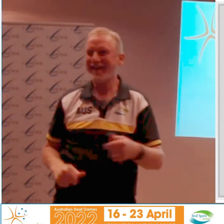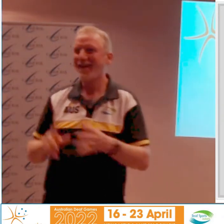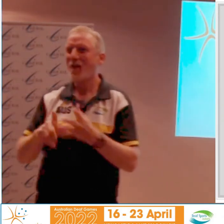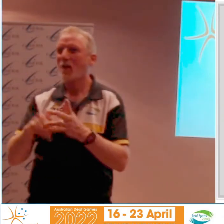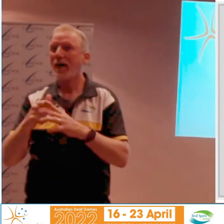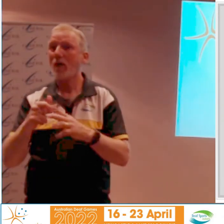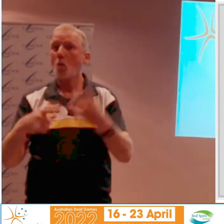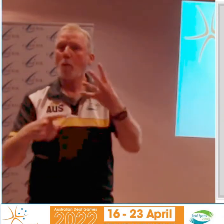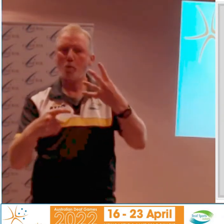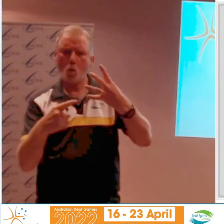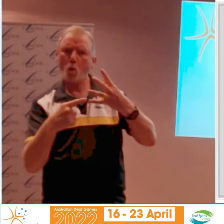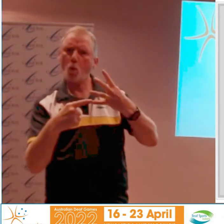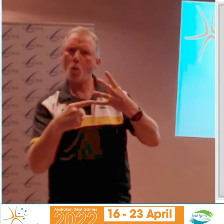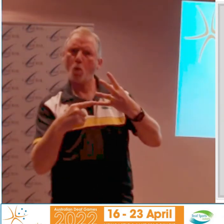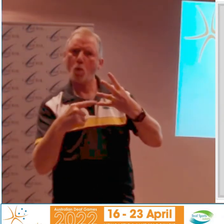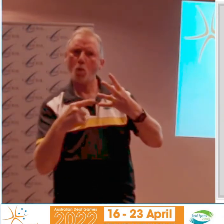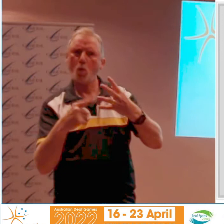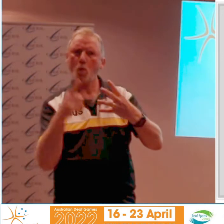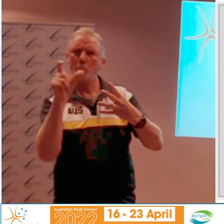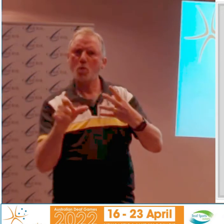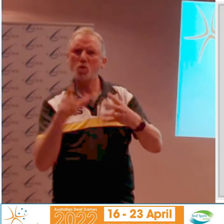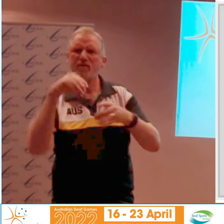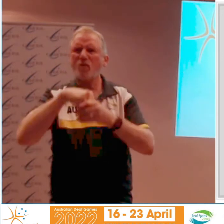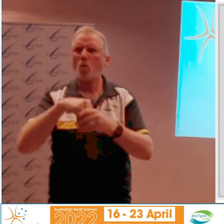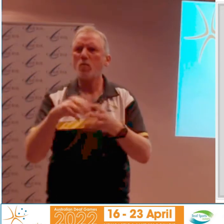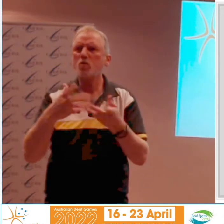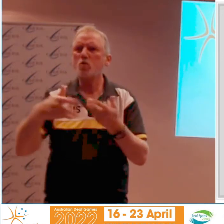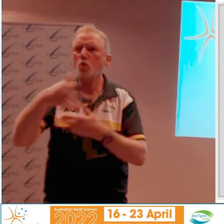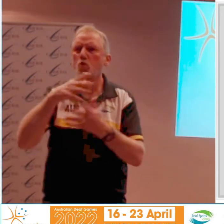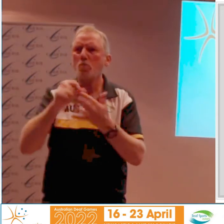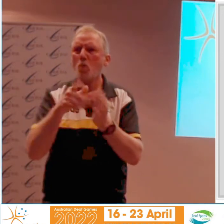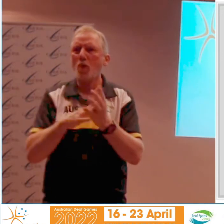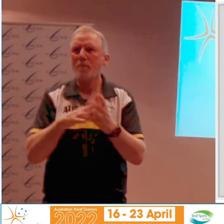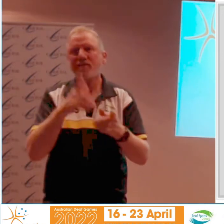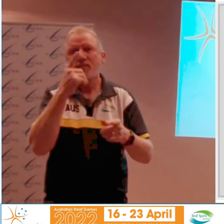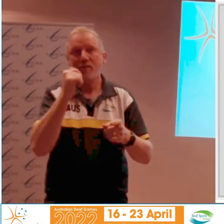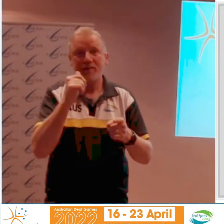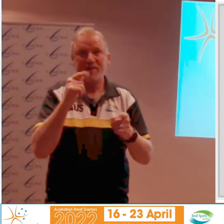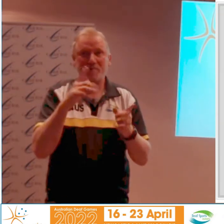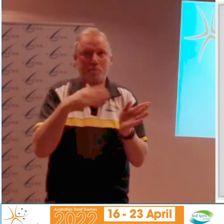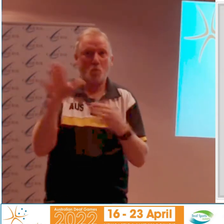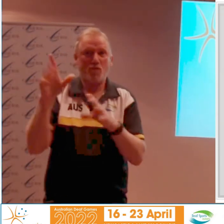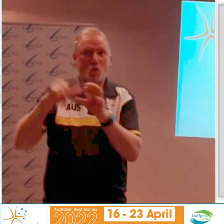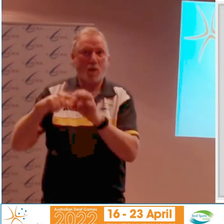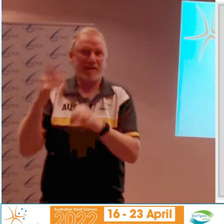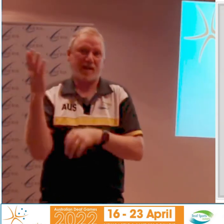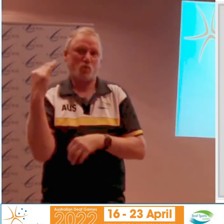so you might be wondering who the fourth person is